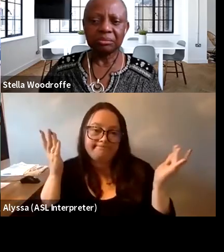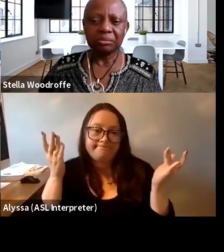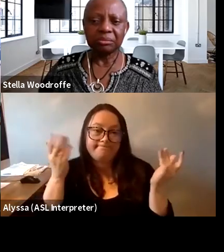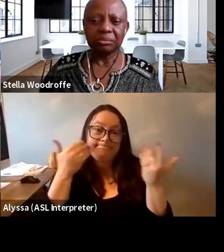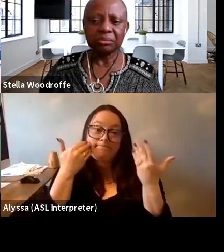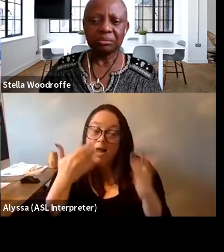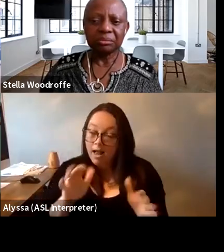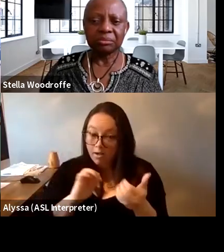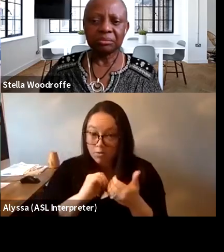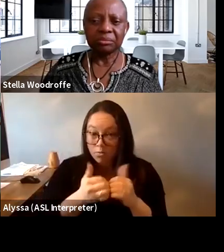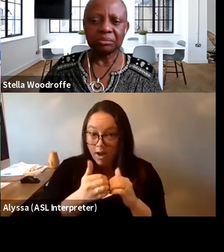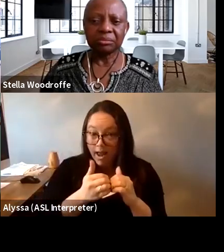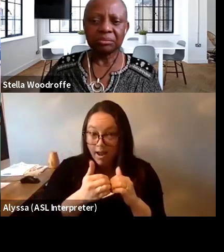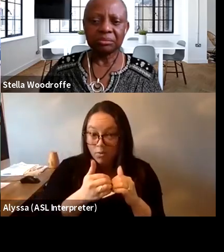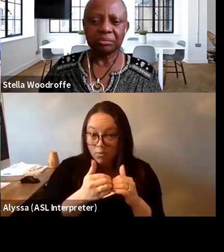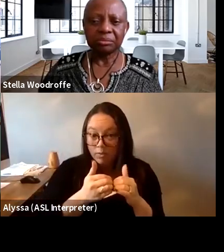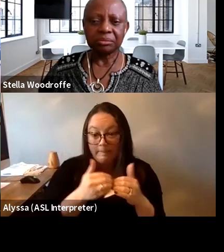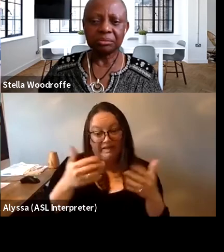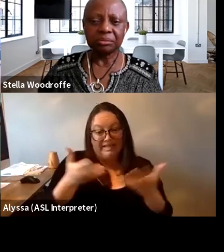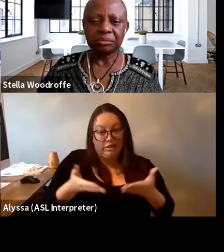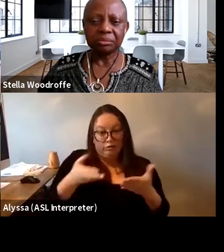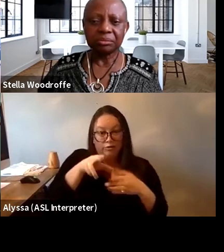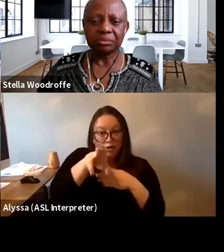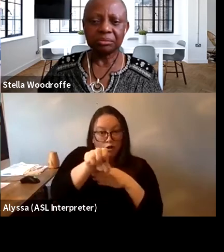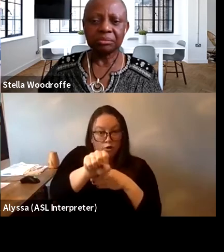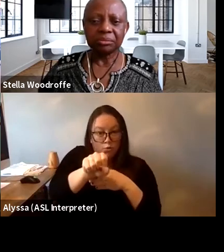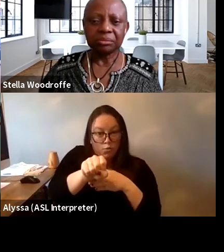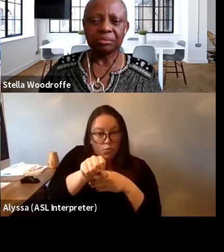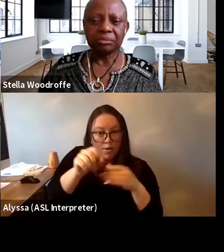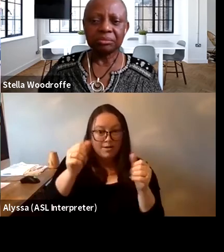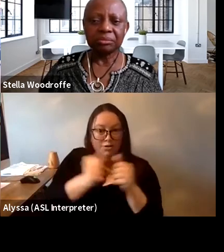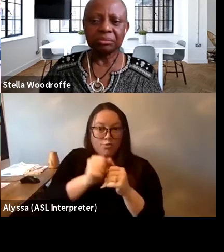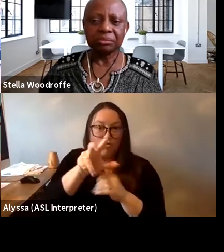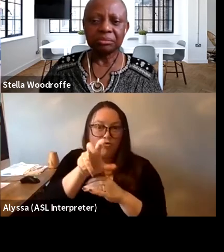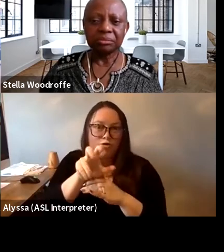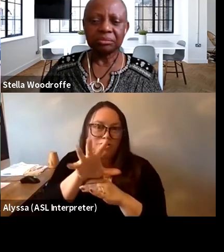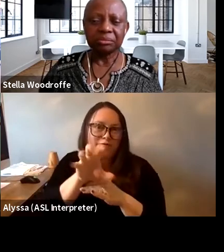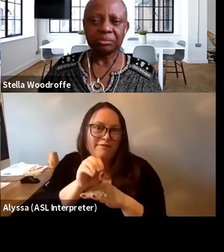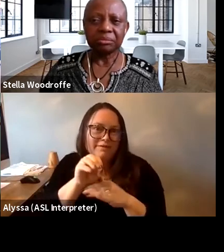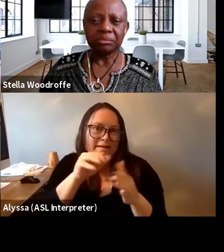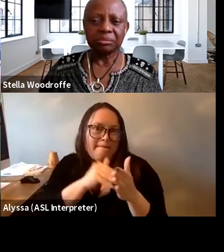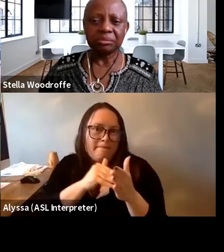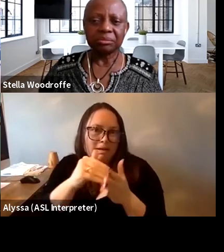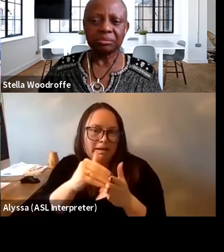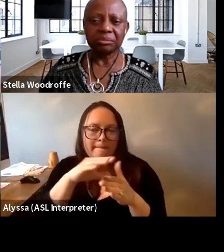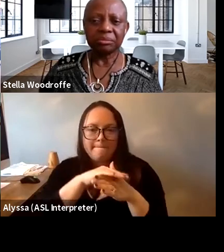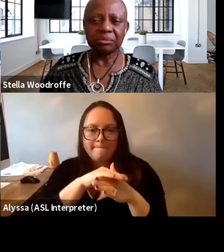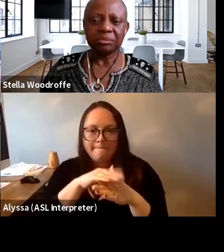you know, least here in the United States with 350 million people, but, you know, it has somehow there has to be at